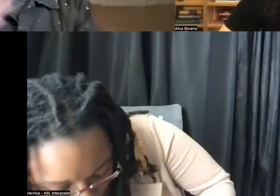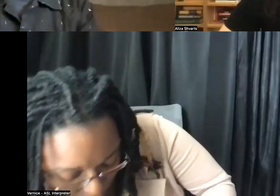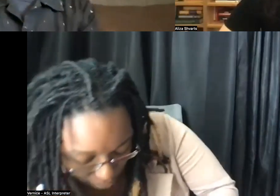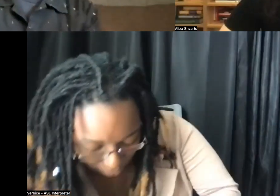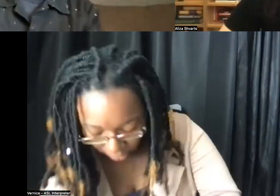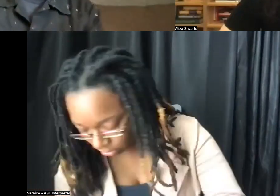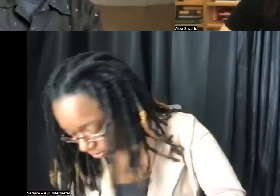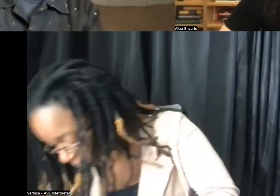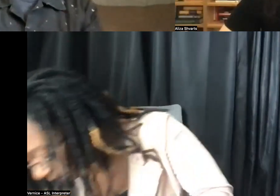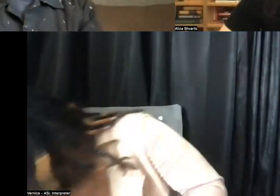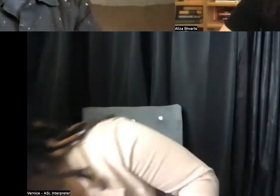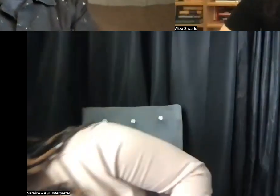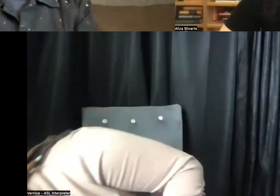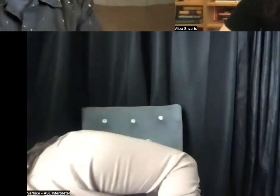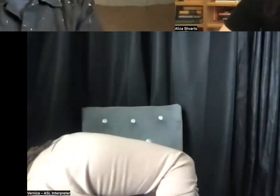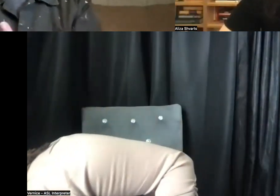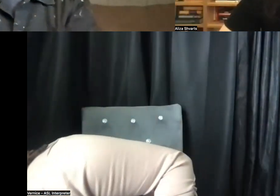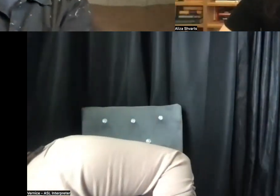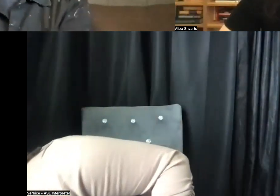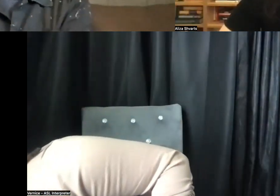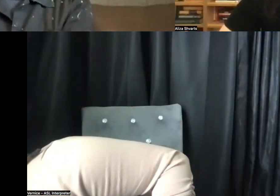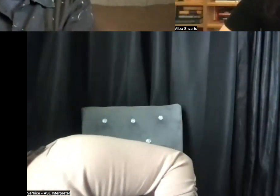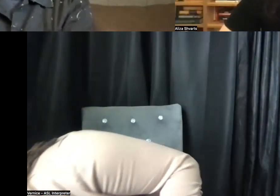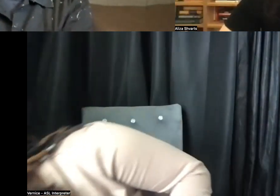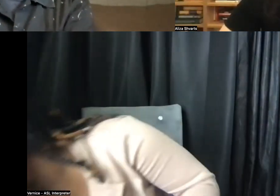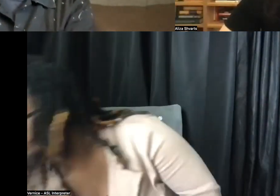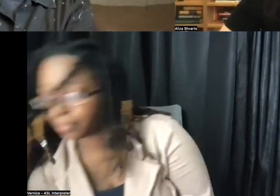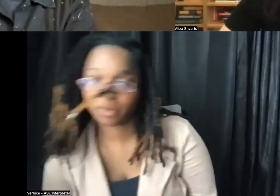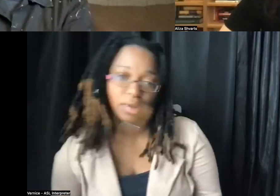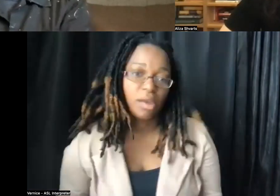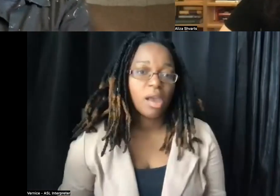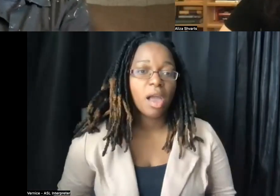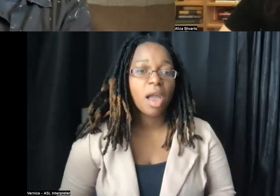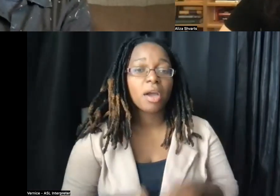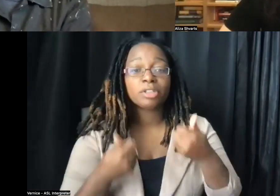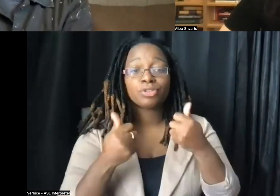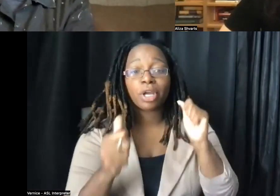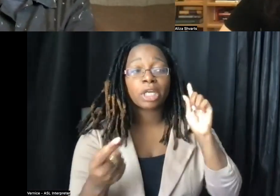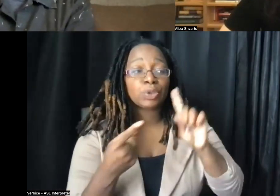try to engage with those venues. When I was living in Ithaca, New York,